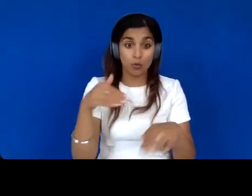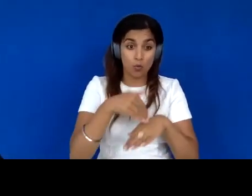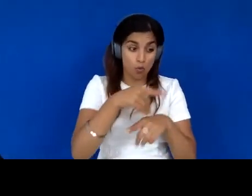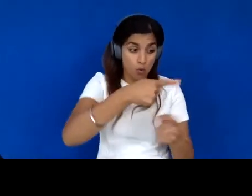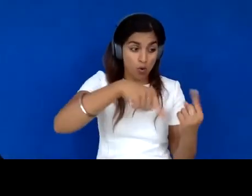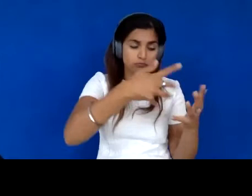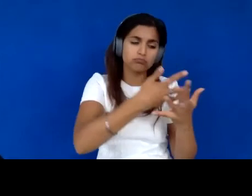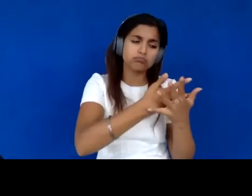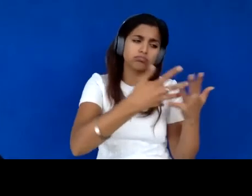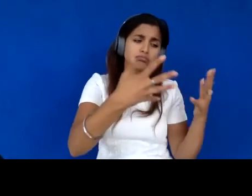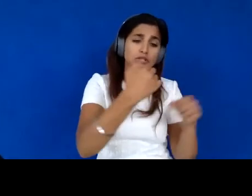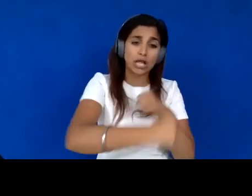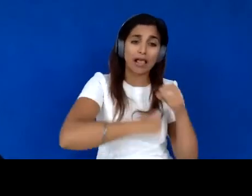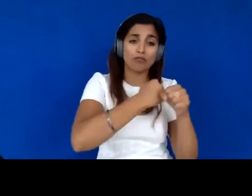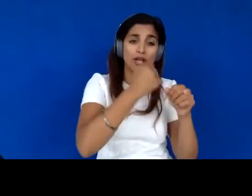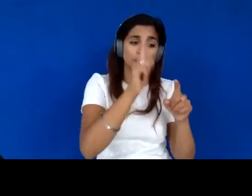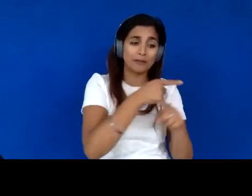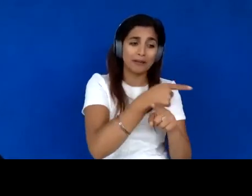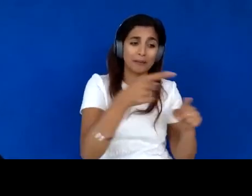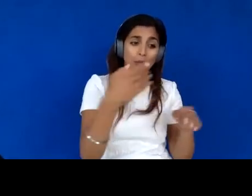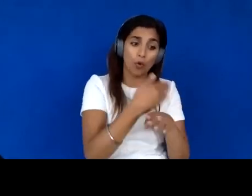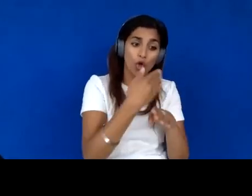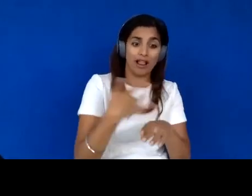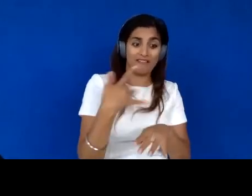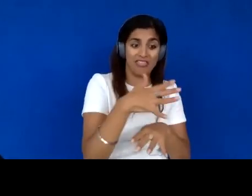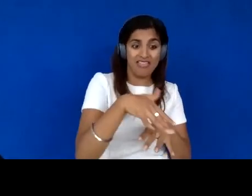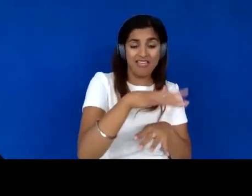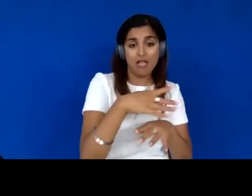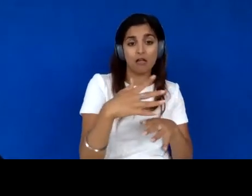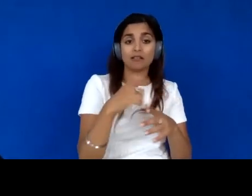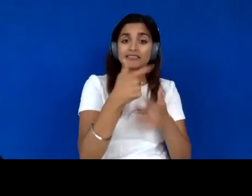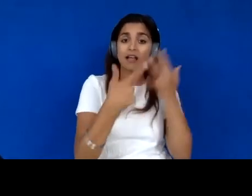who live there despite the clear ways in which the Union Carbide Factory